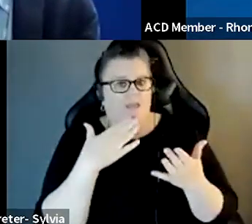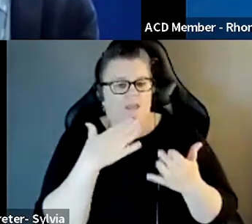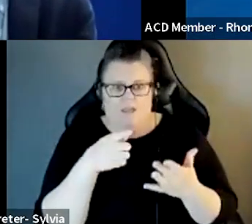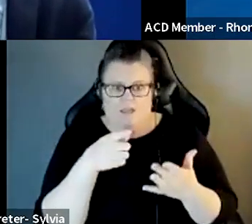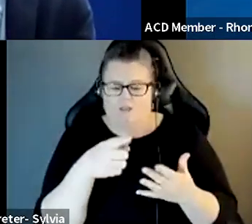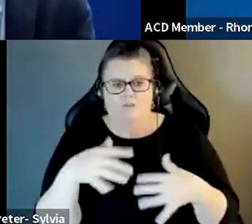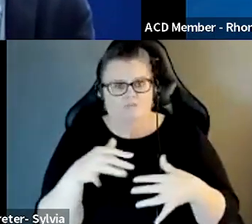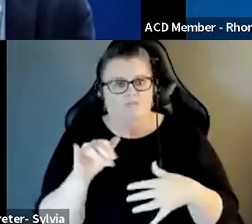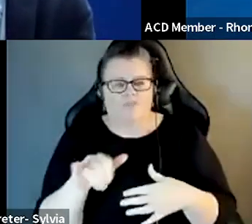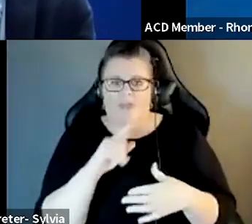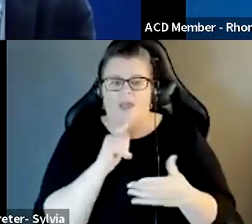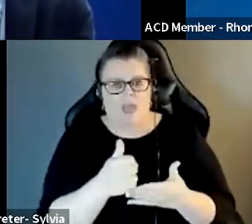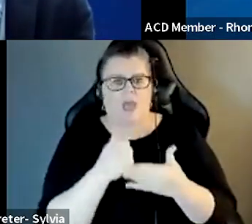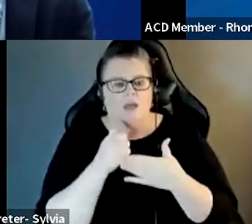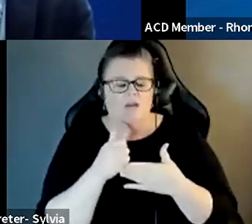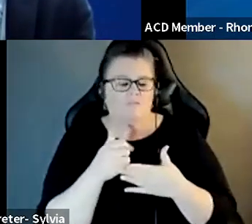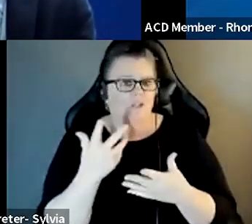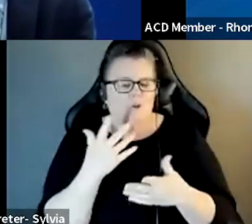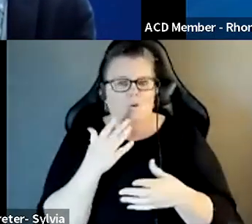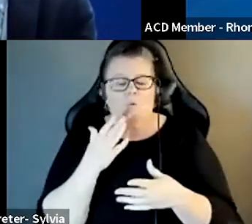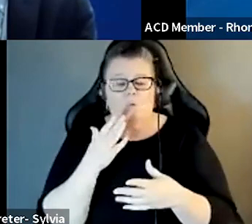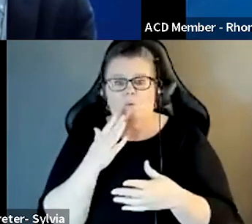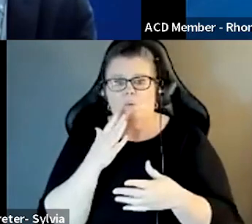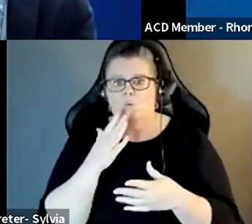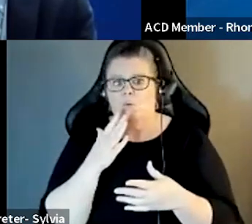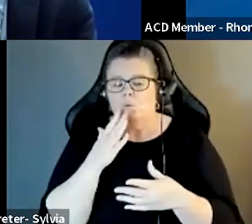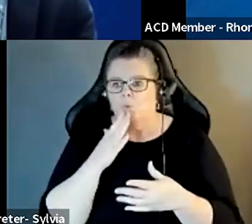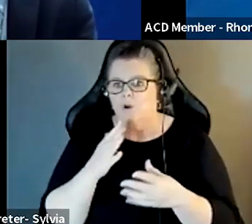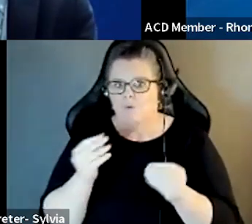This is to be continued for certain, but we're off to a good start, and we owe that to you. Thank you.